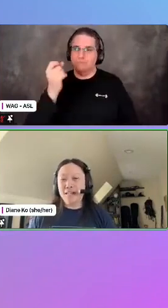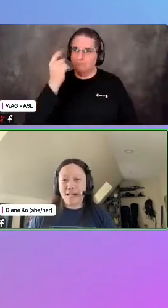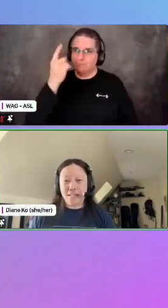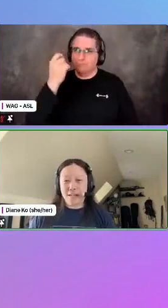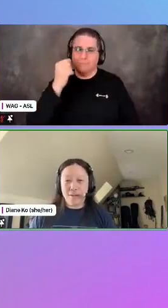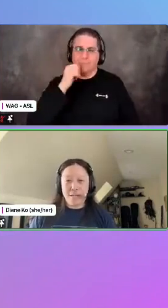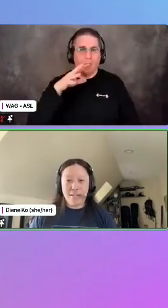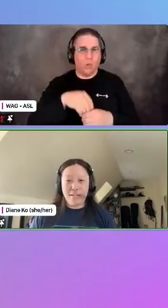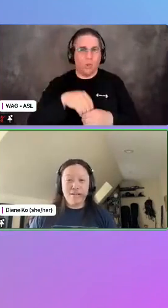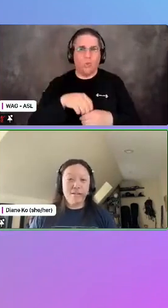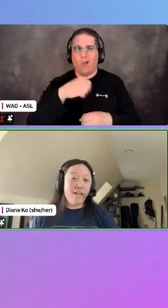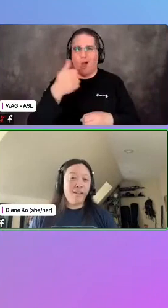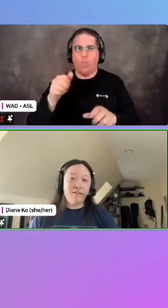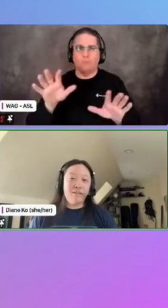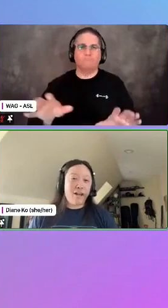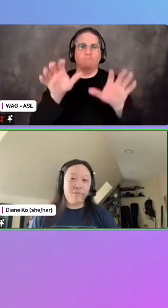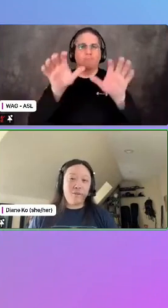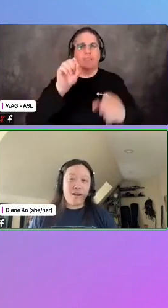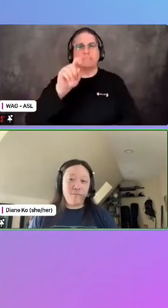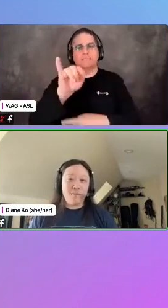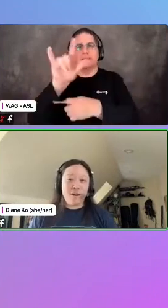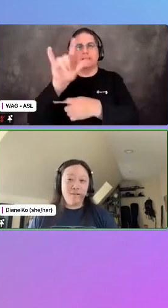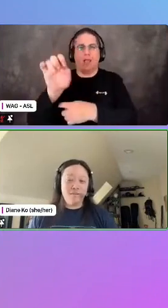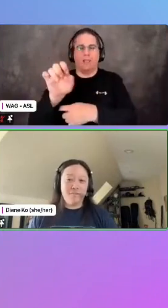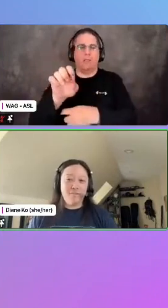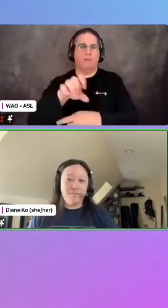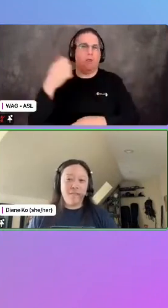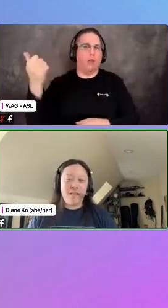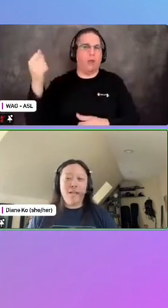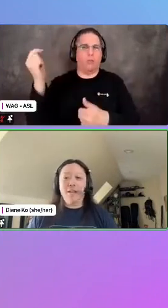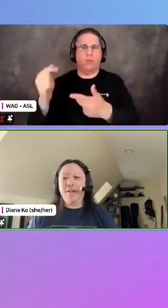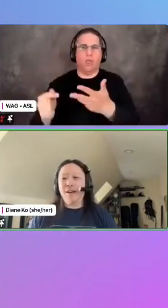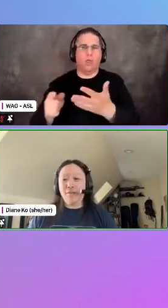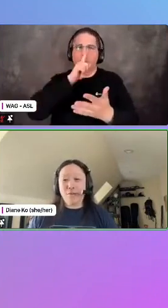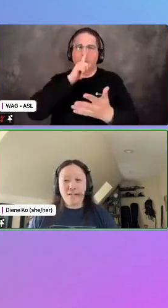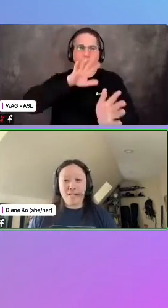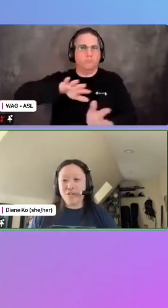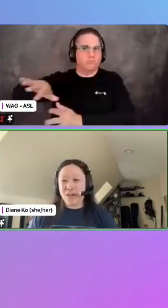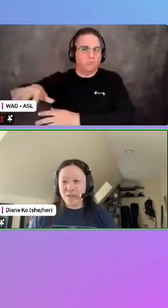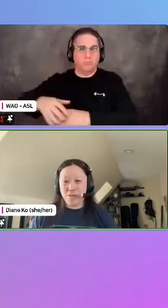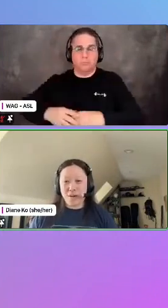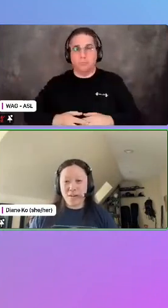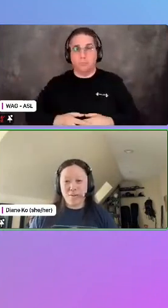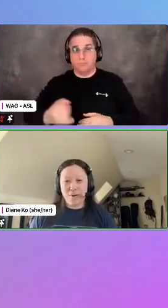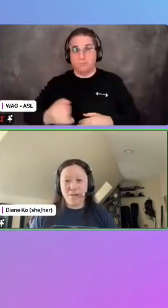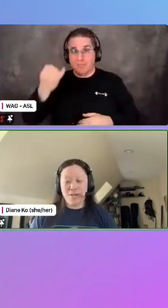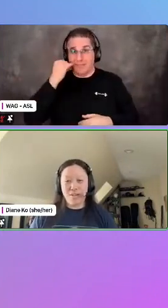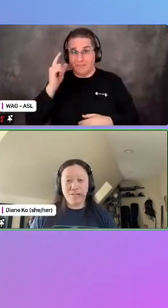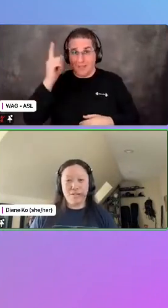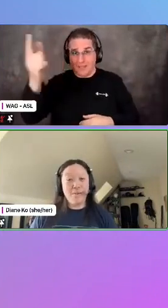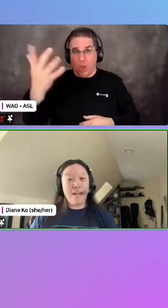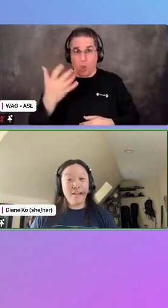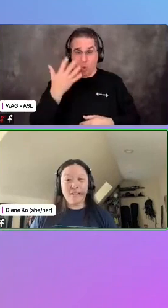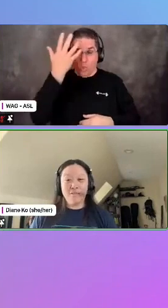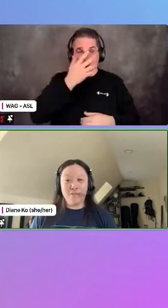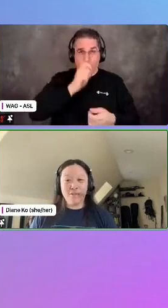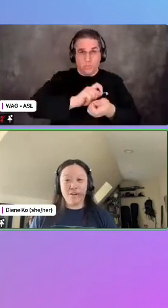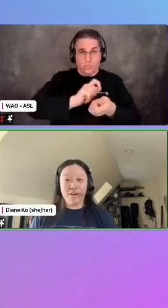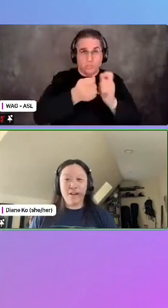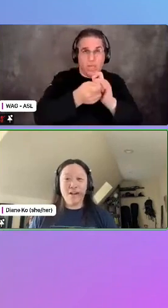so that in the last state of Javascript survey 2/3 of respondents indicated that they've used React would use